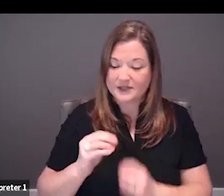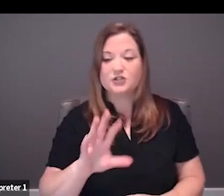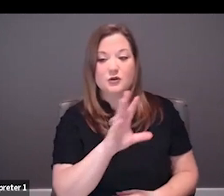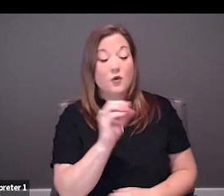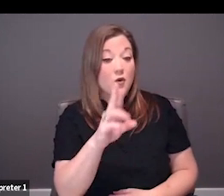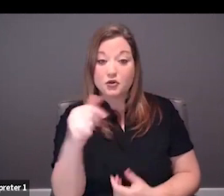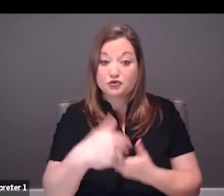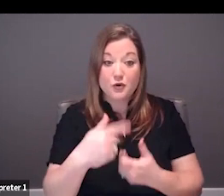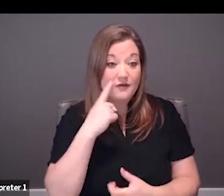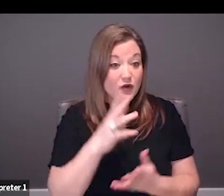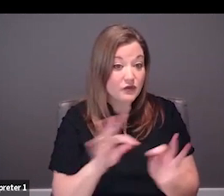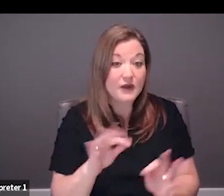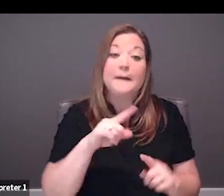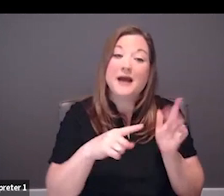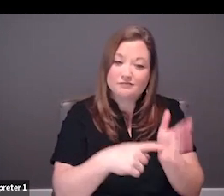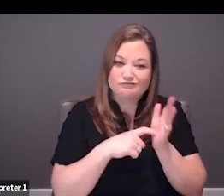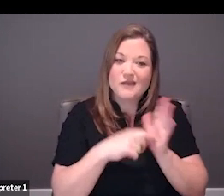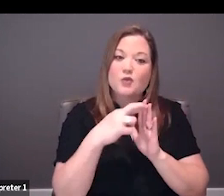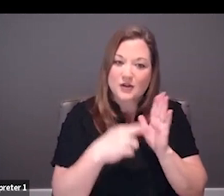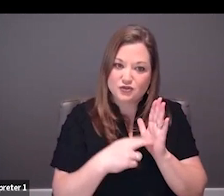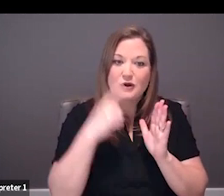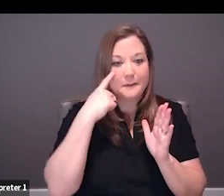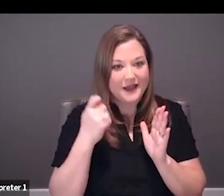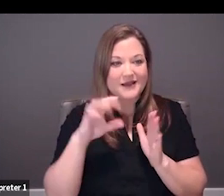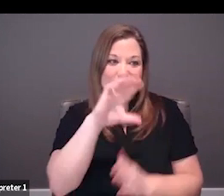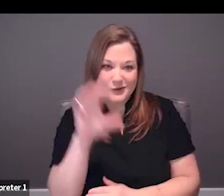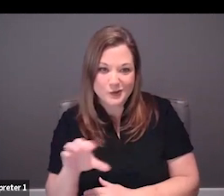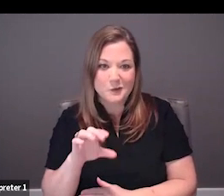You do have to register though, because it is held on Zoom and that is how you get access to Zoom.